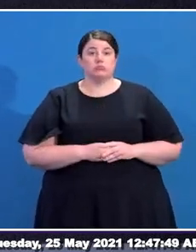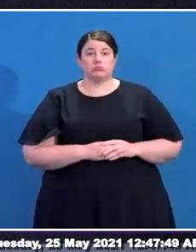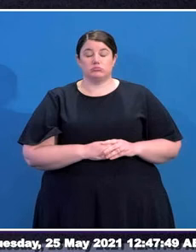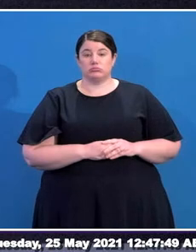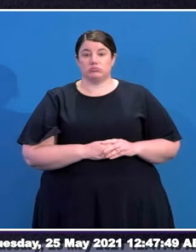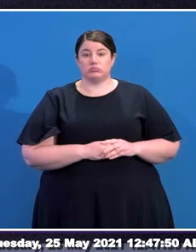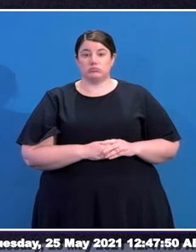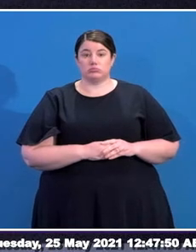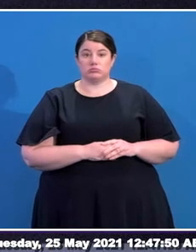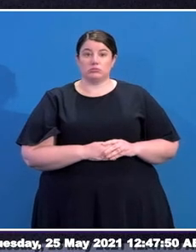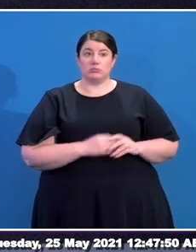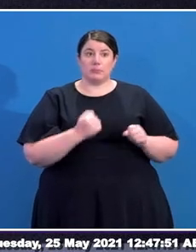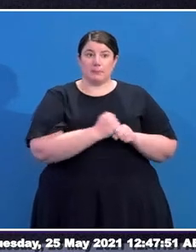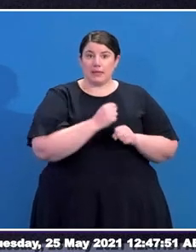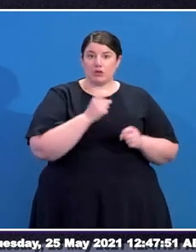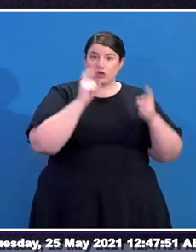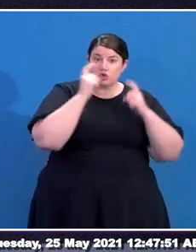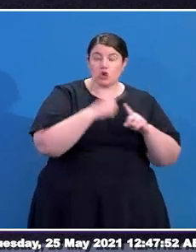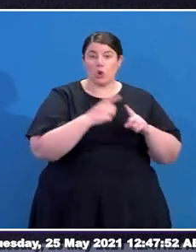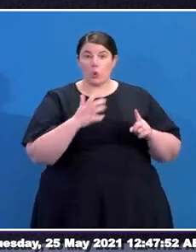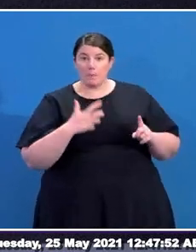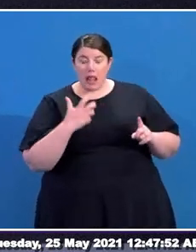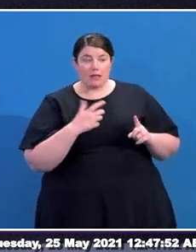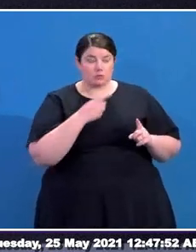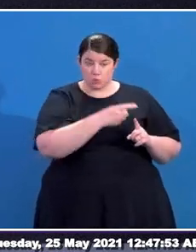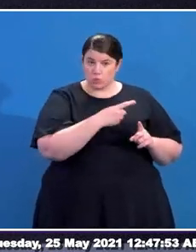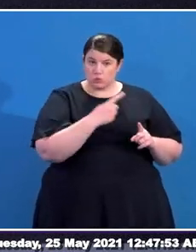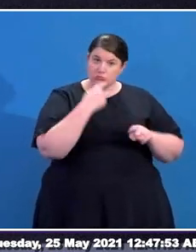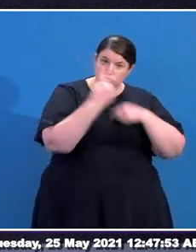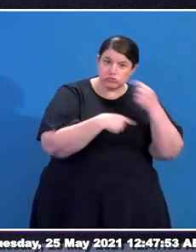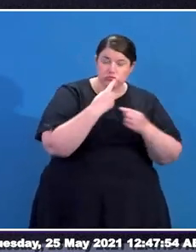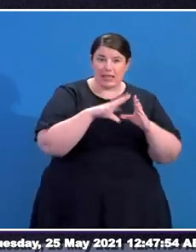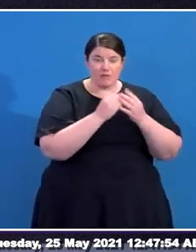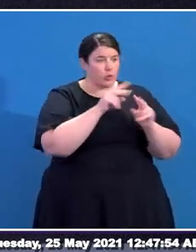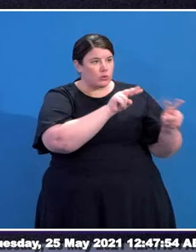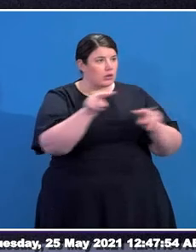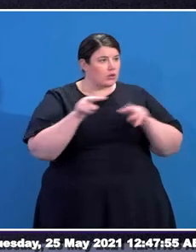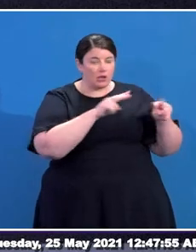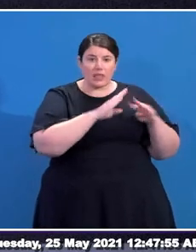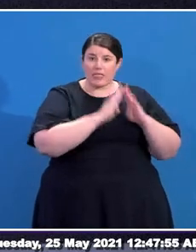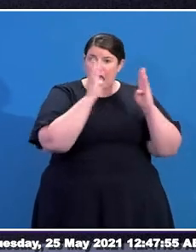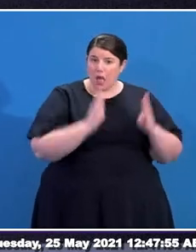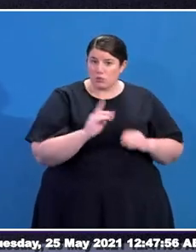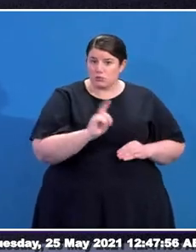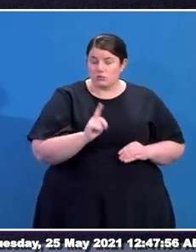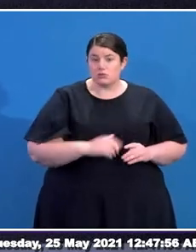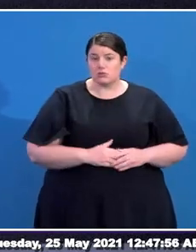raising concerns and complaints? Did you share your observations with her? Yes, I did.